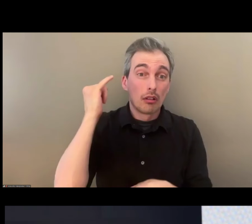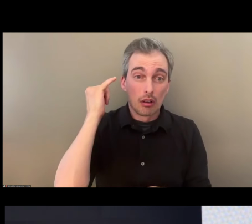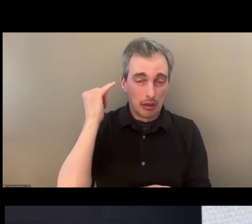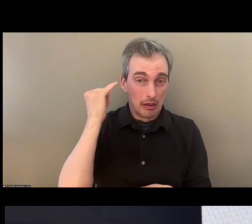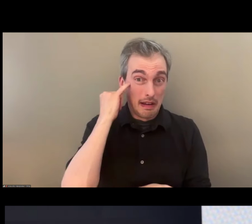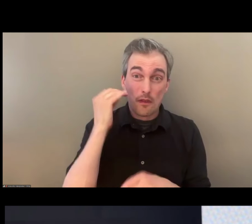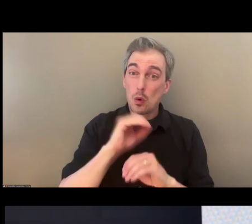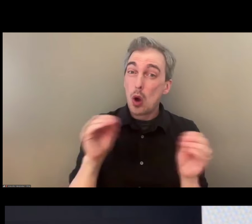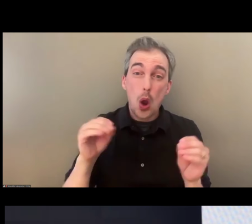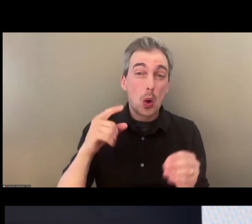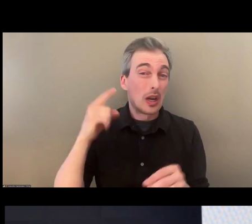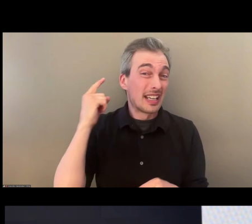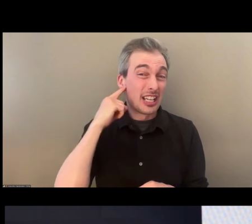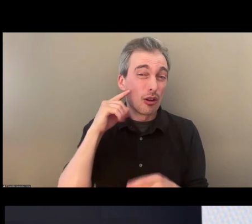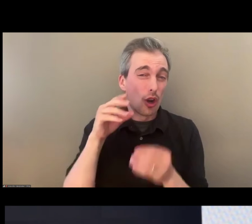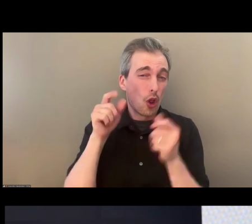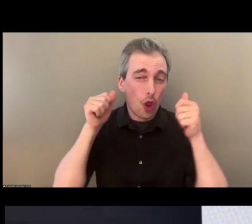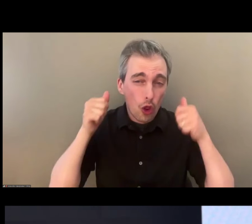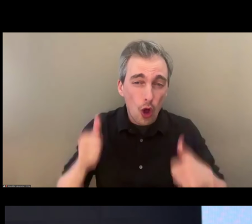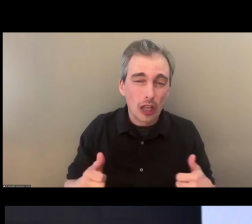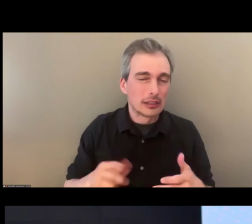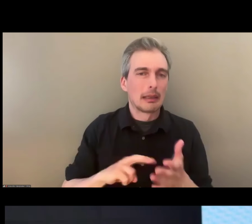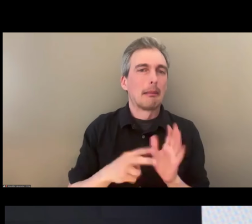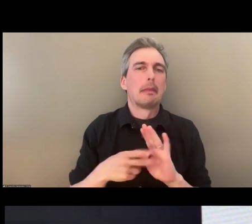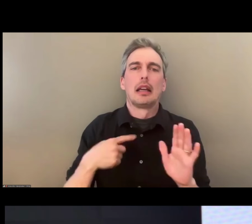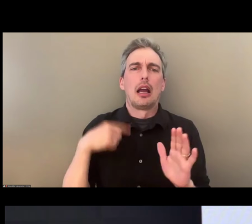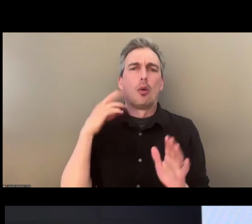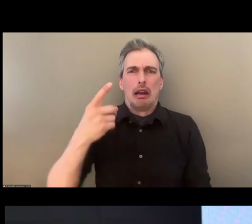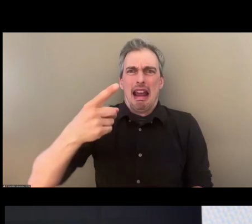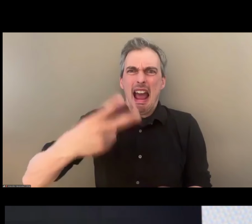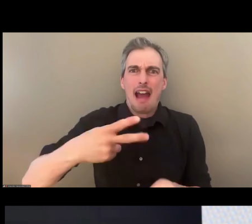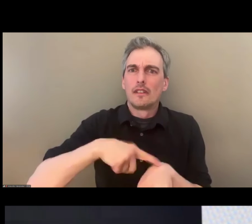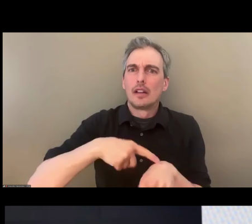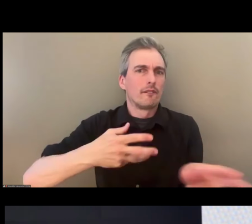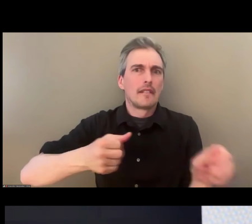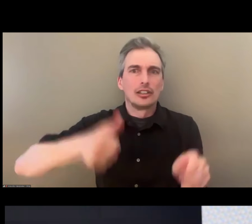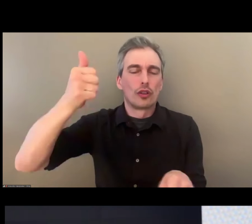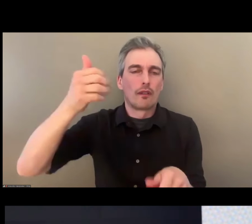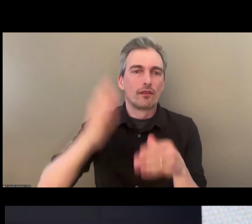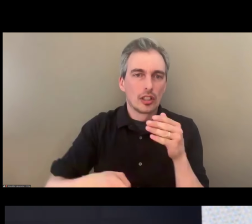In addition, some participants lack an innate understanding of certain sound concepts.